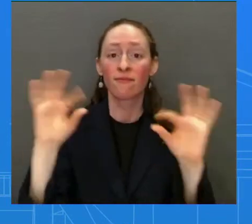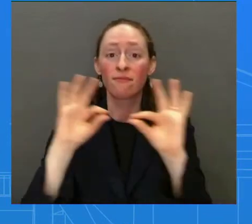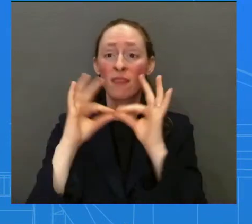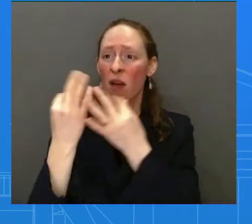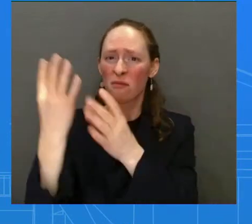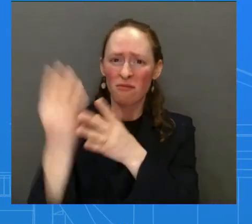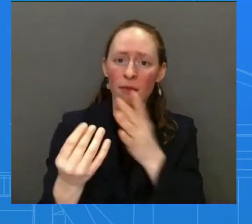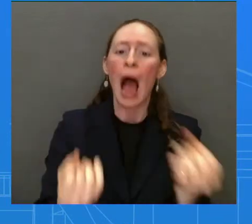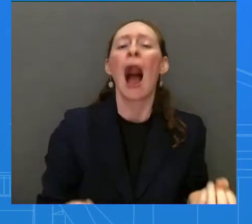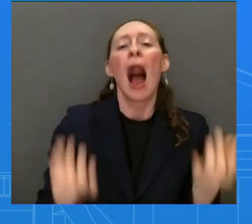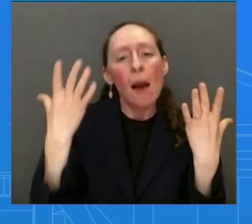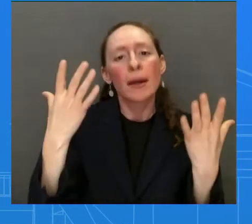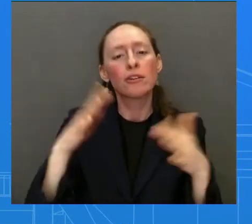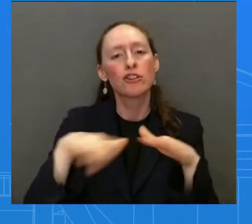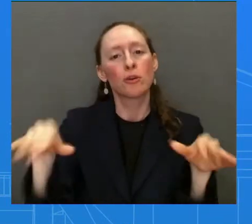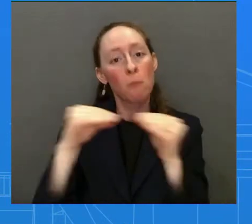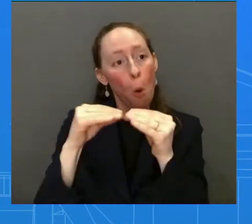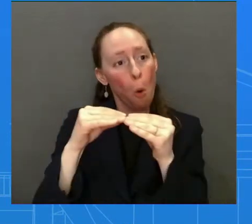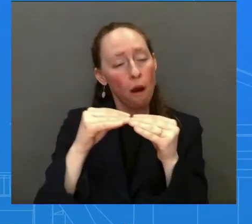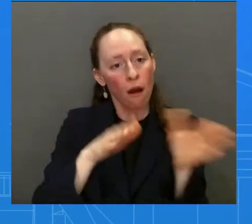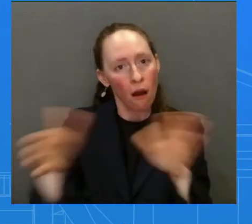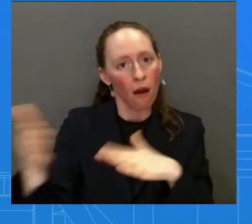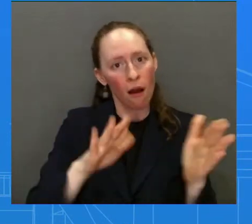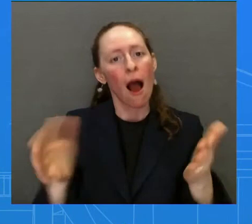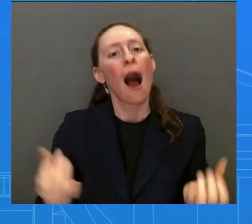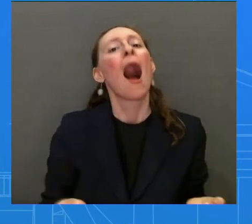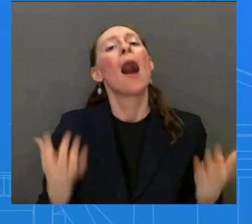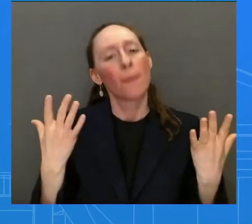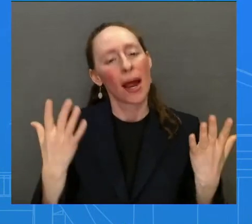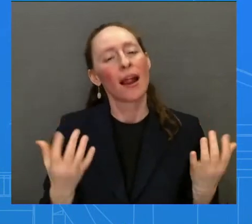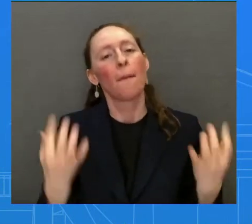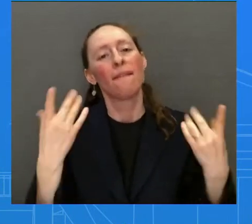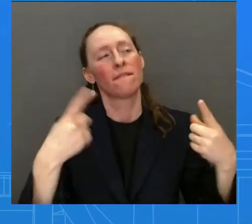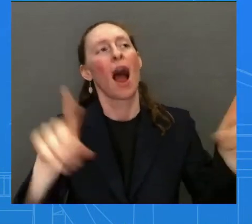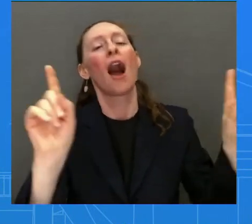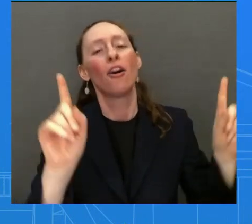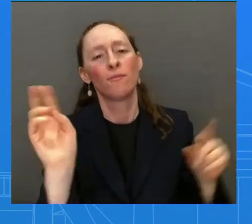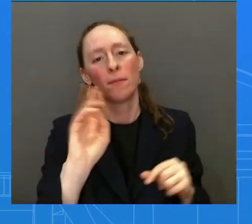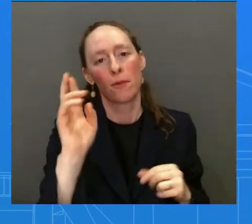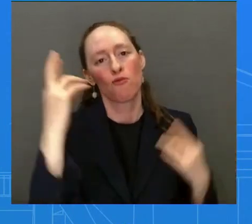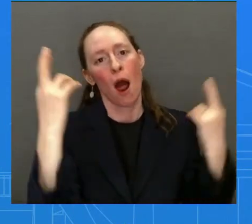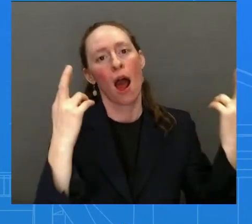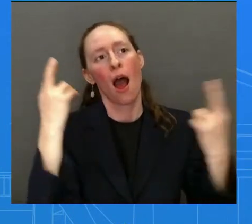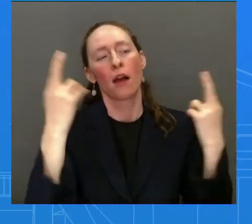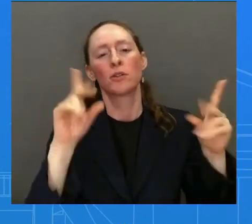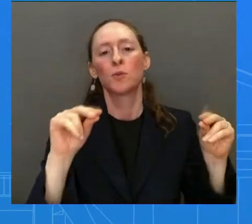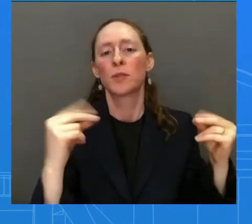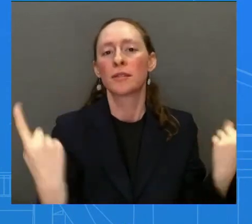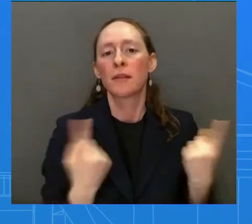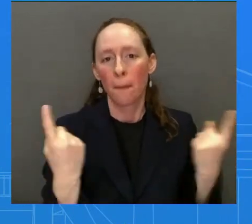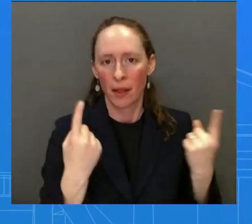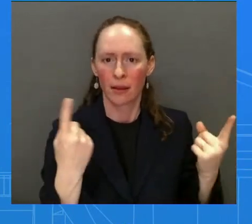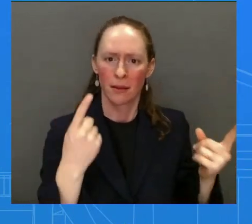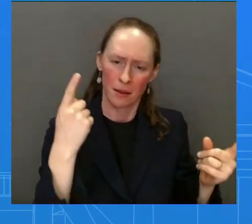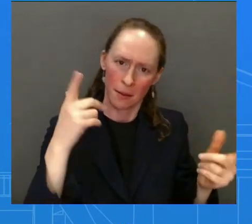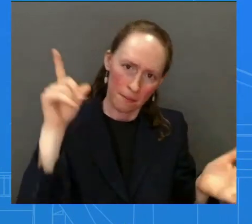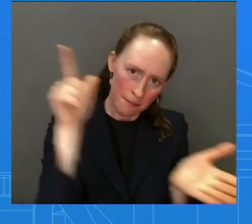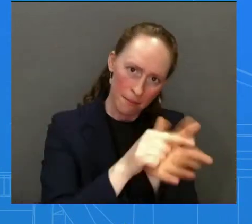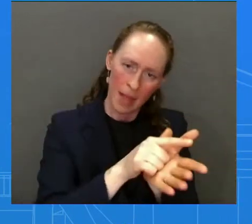will step up and act to pass the assault weapons ban; to close loopholes in our background -- in our --